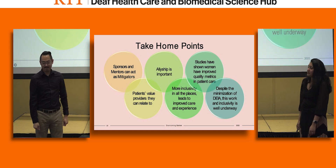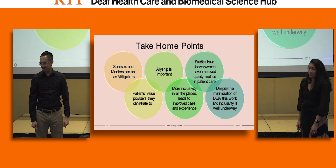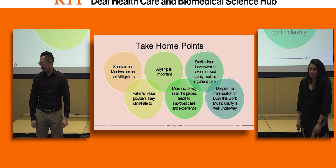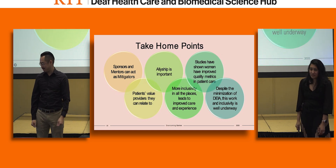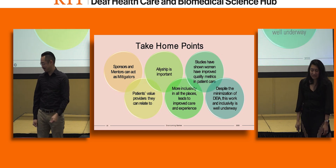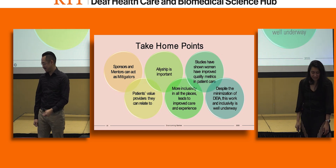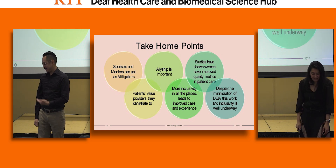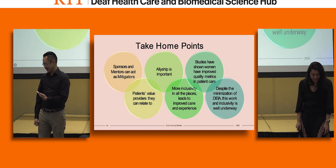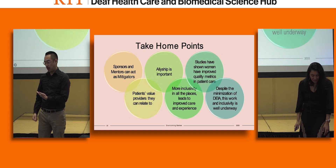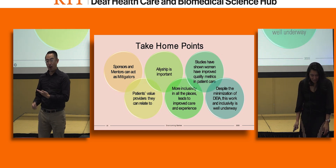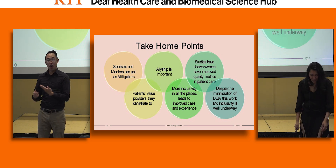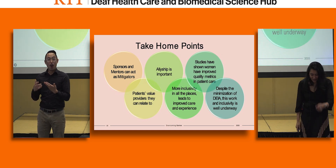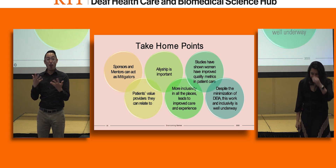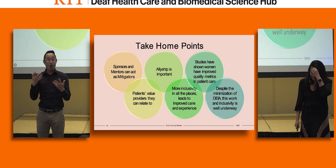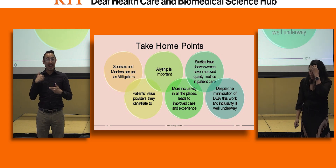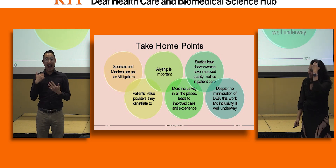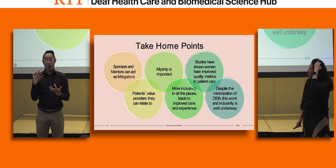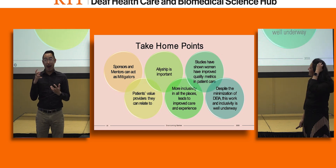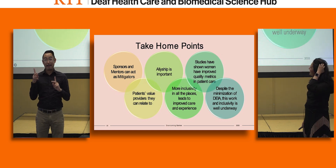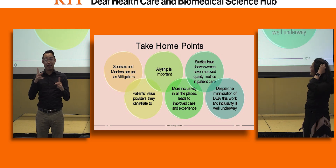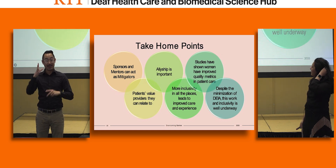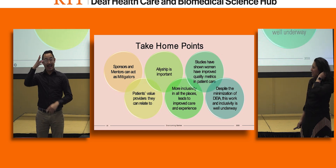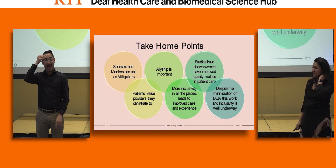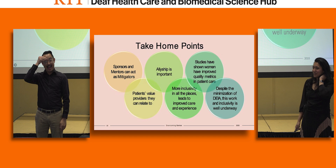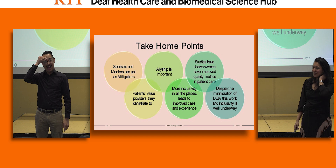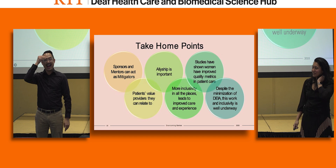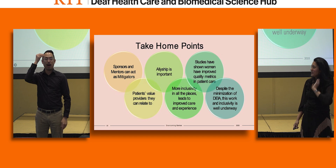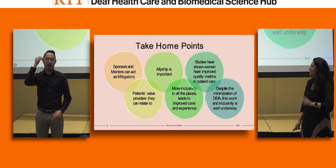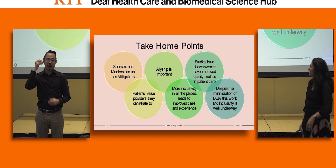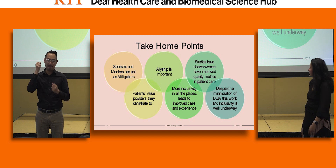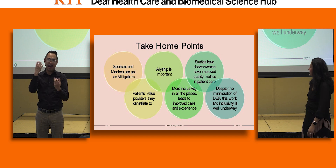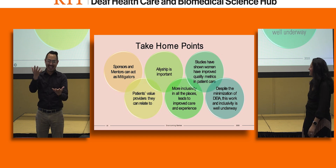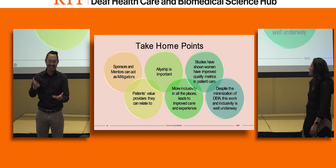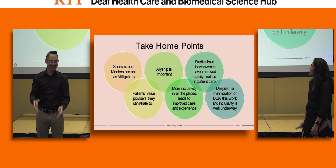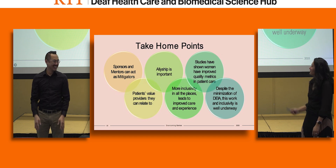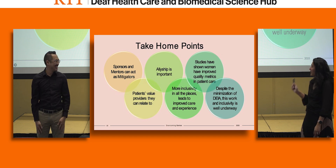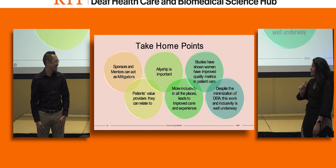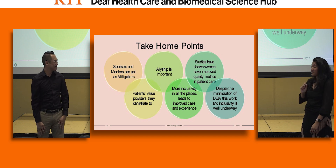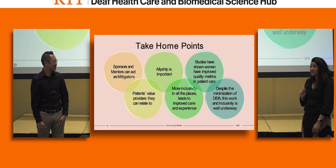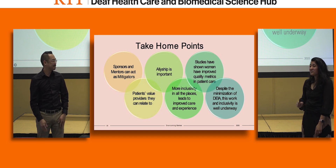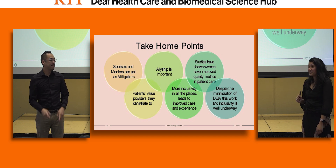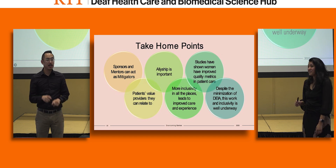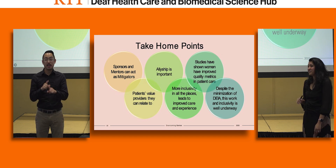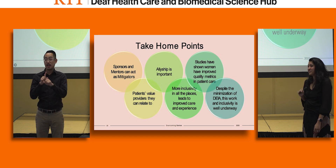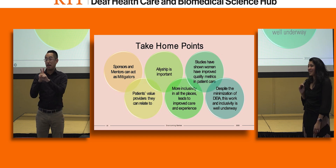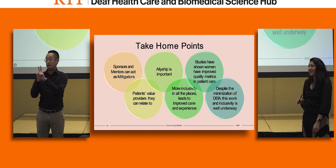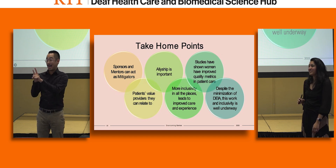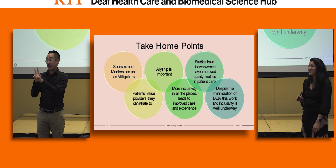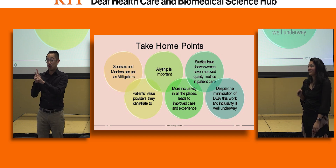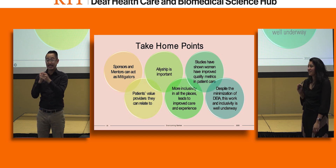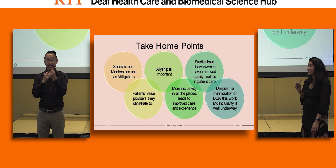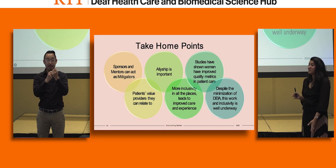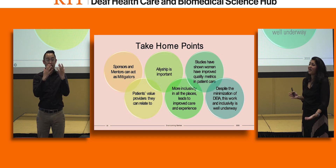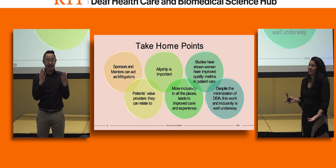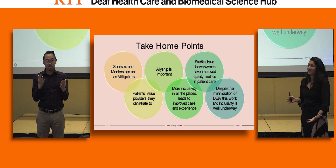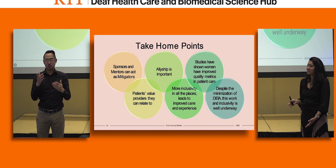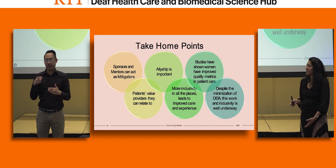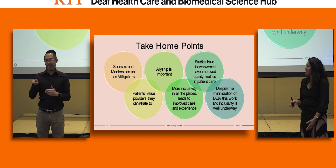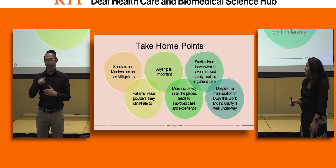So, take-home points. I have a lot of them. Sponsors and mentors can and do act as mitigators